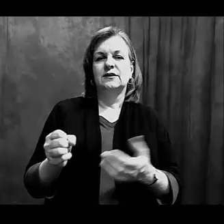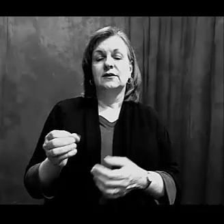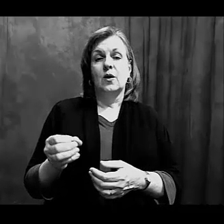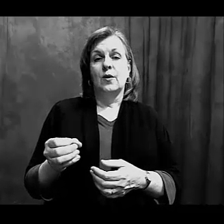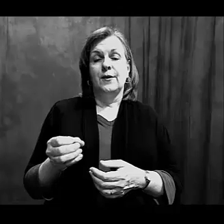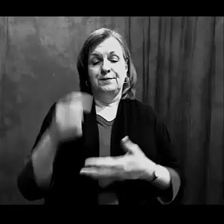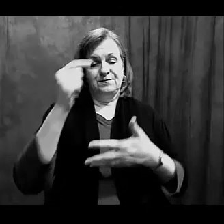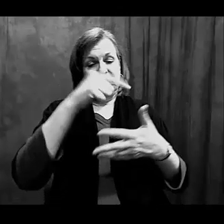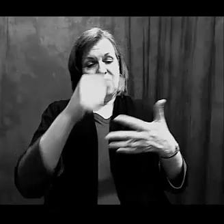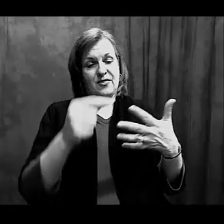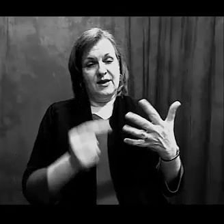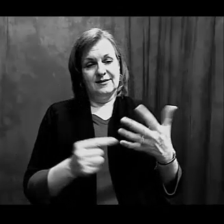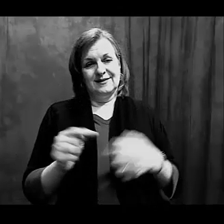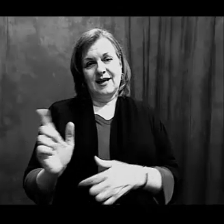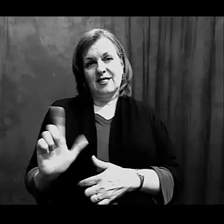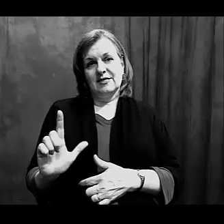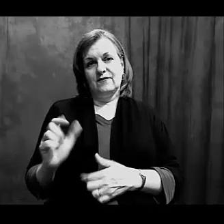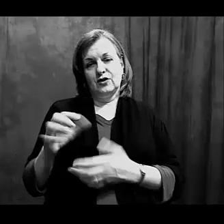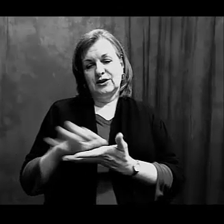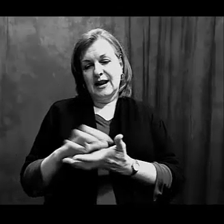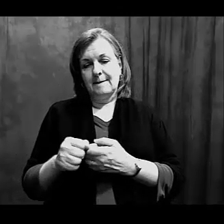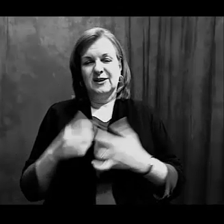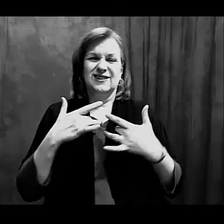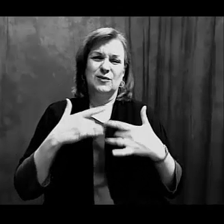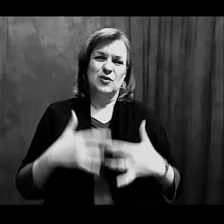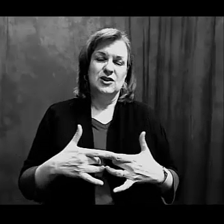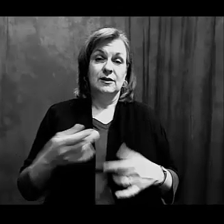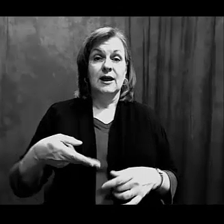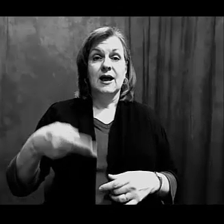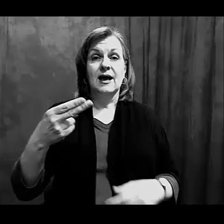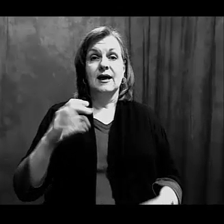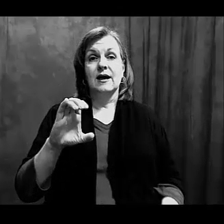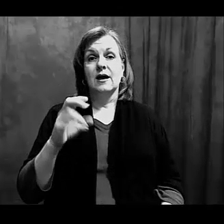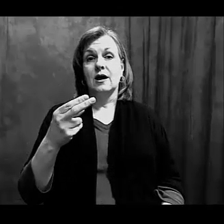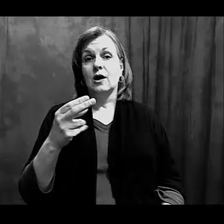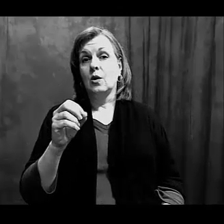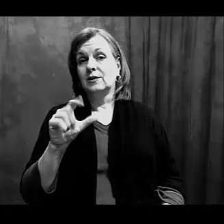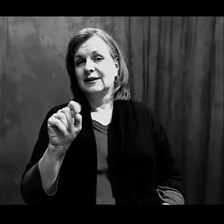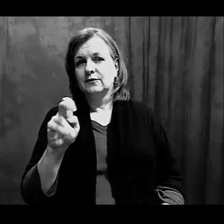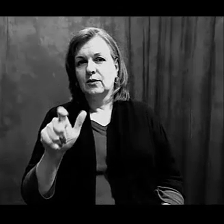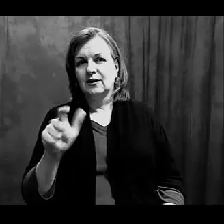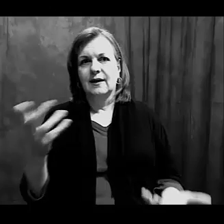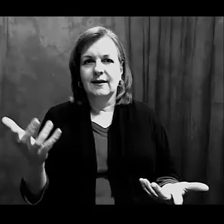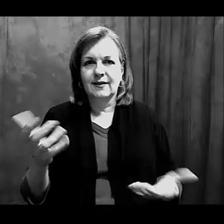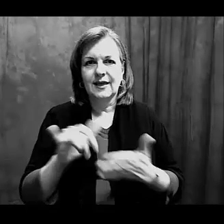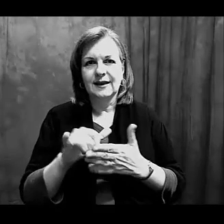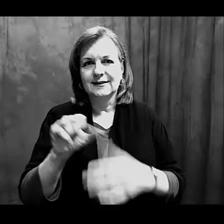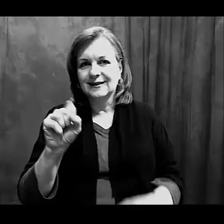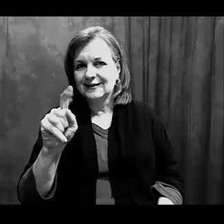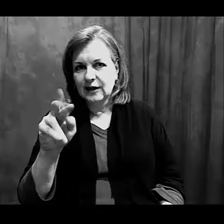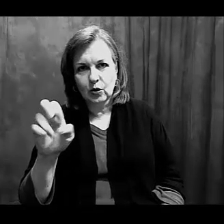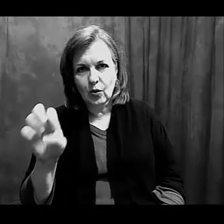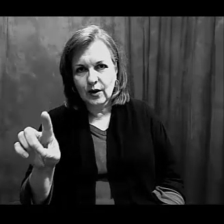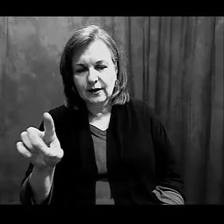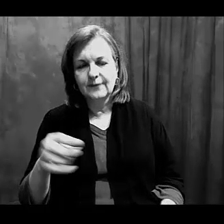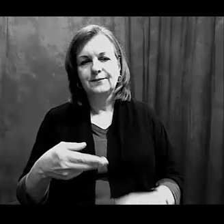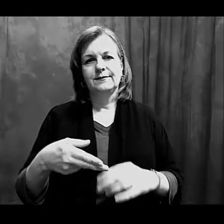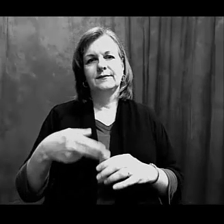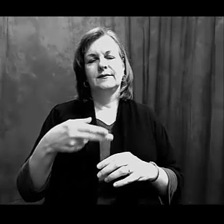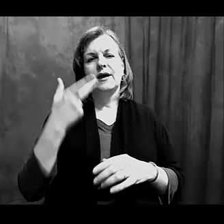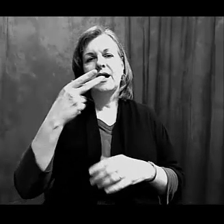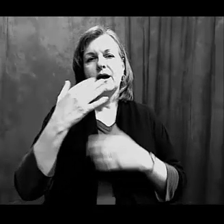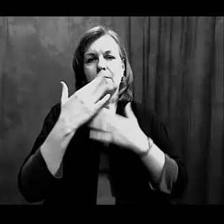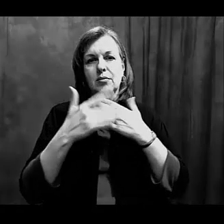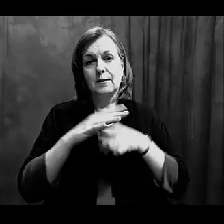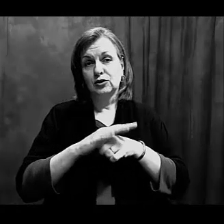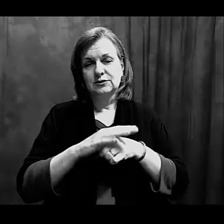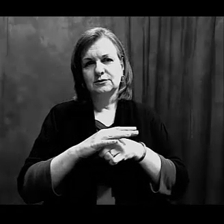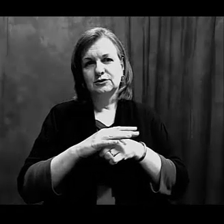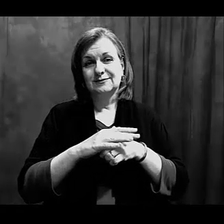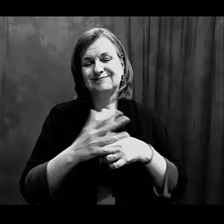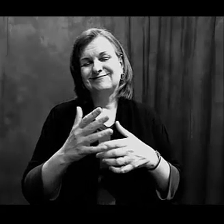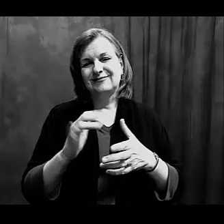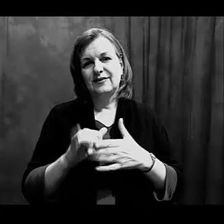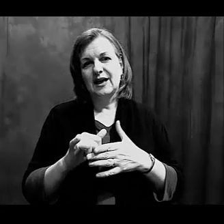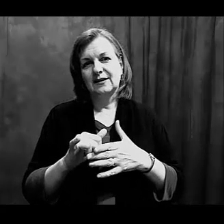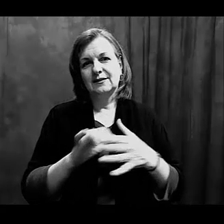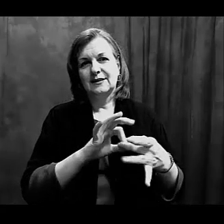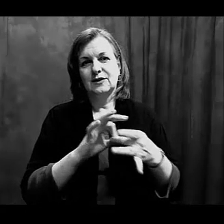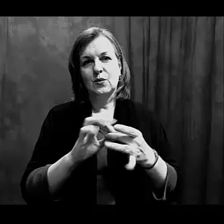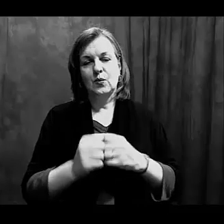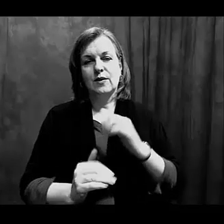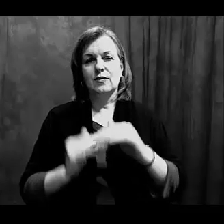so all of these things liver damage depression high cholesterol - it's a steroid!! - and high blood pressure all of these